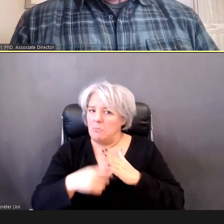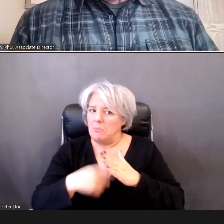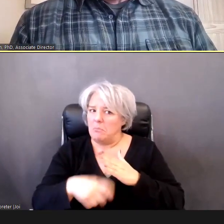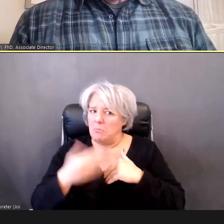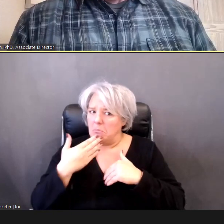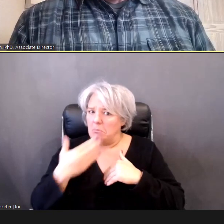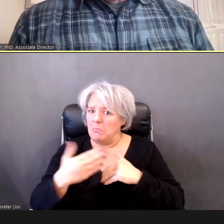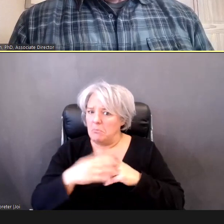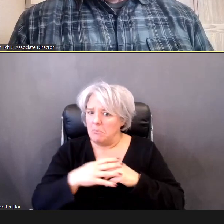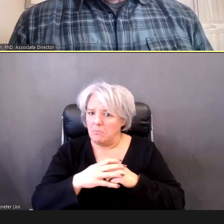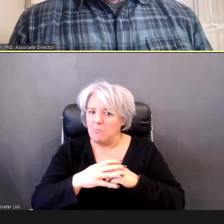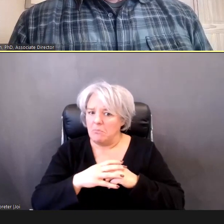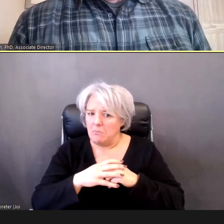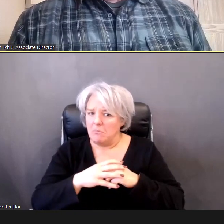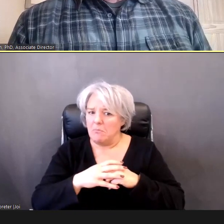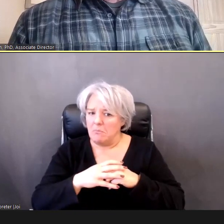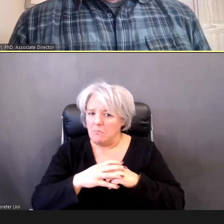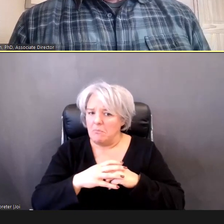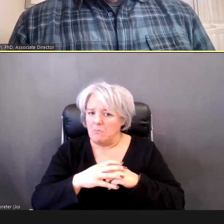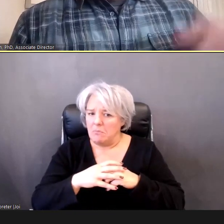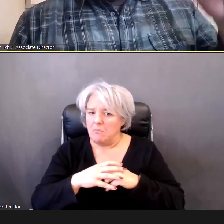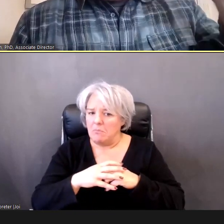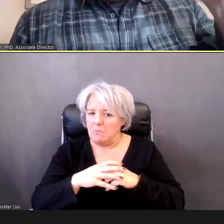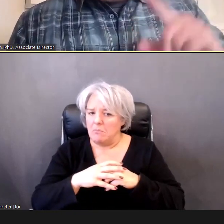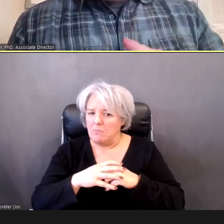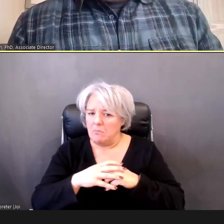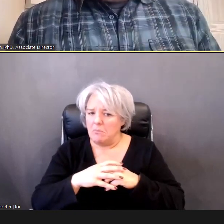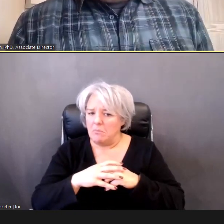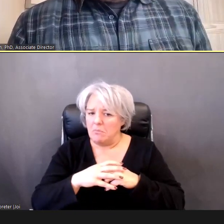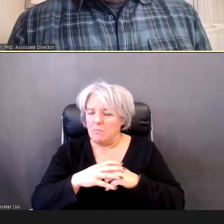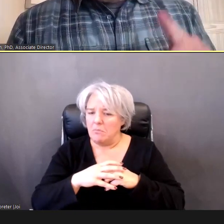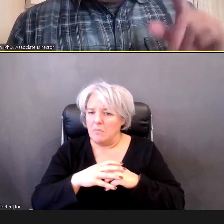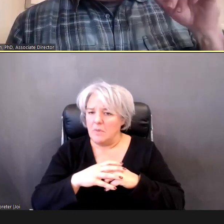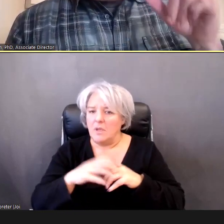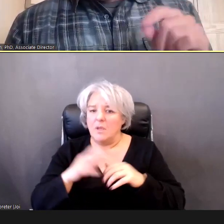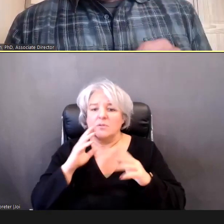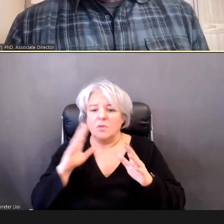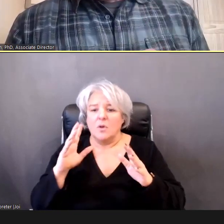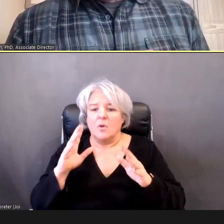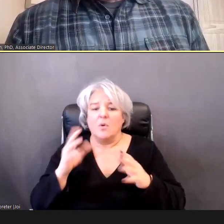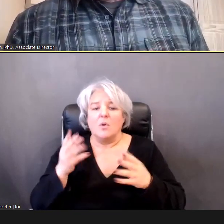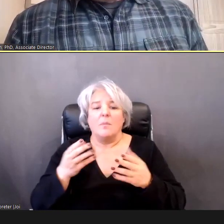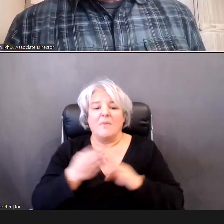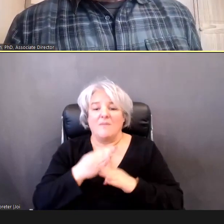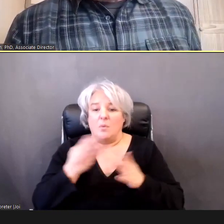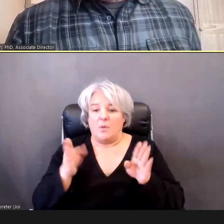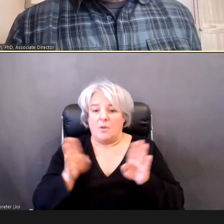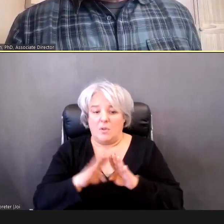price um okay that's great before you